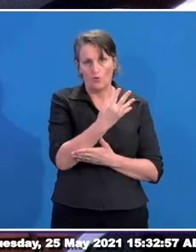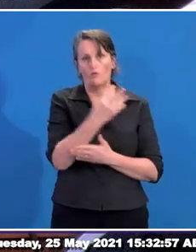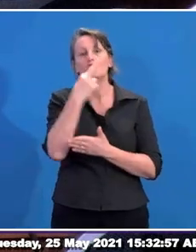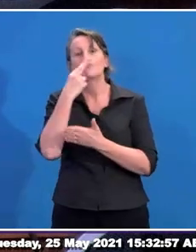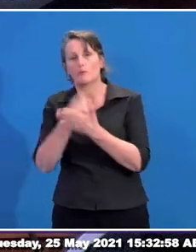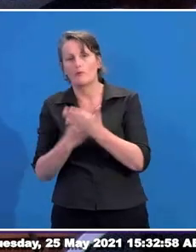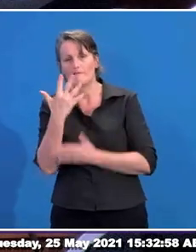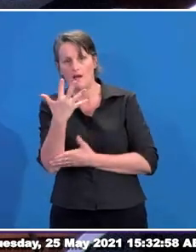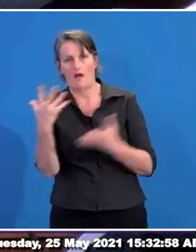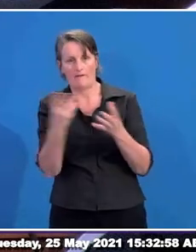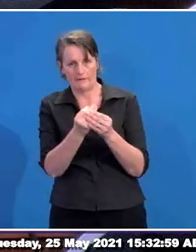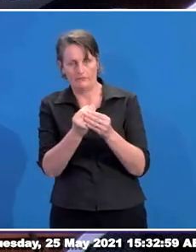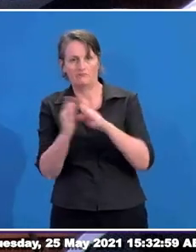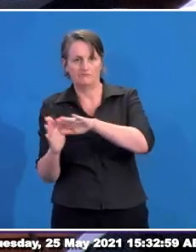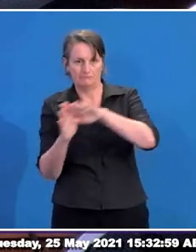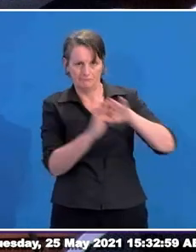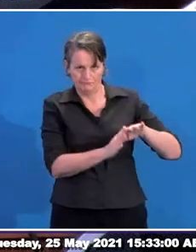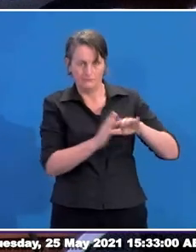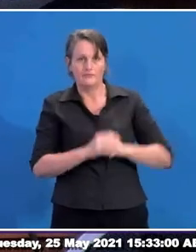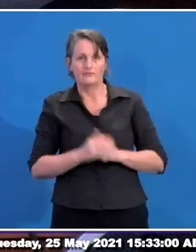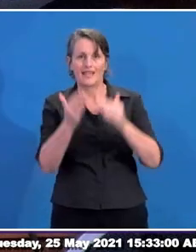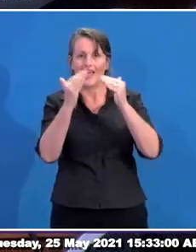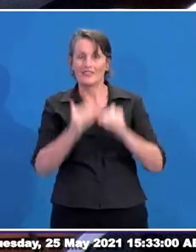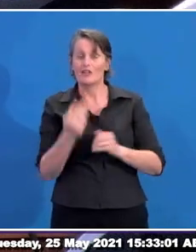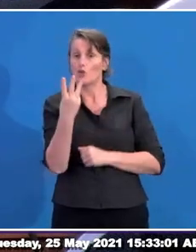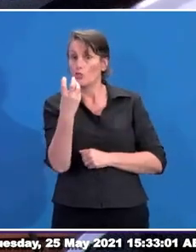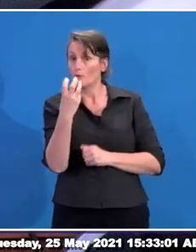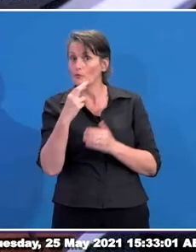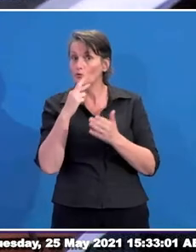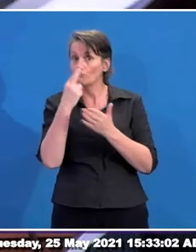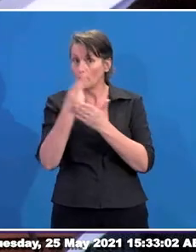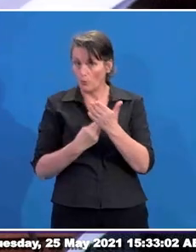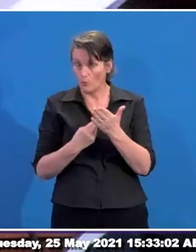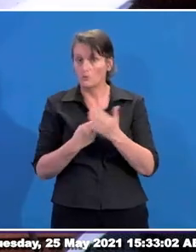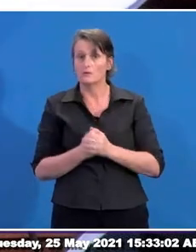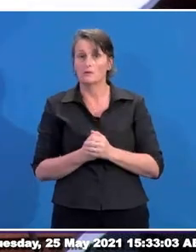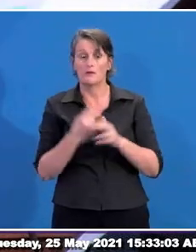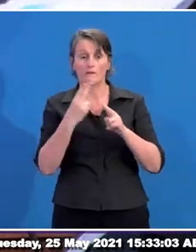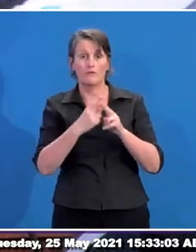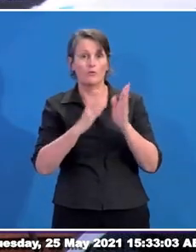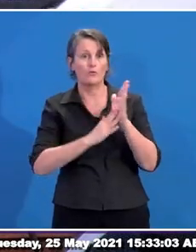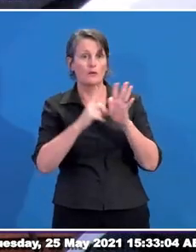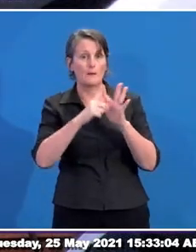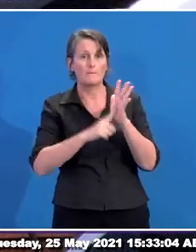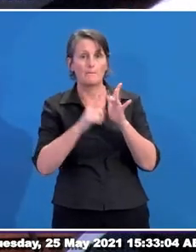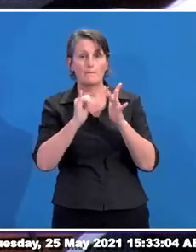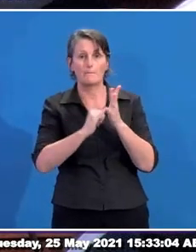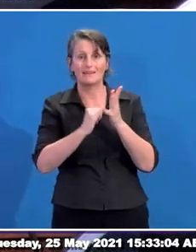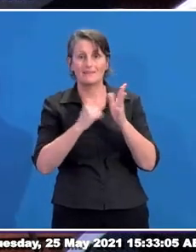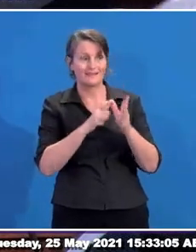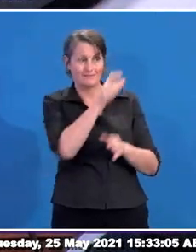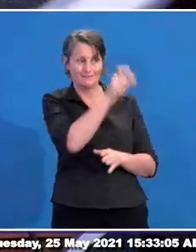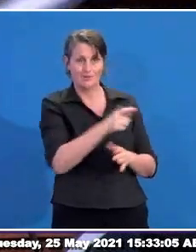Then we get to three reports which involve Melissa and these reports